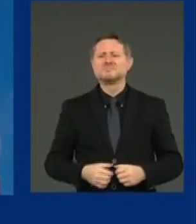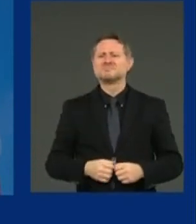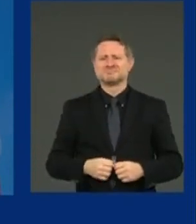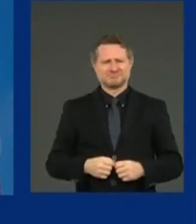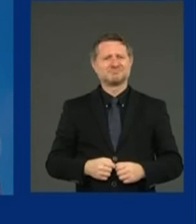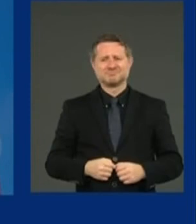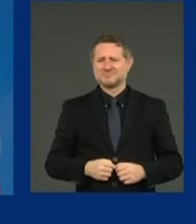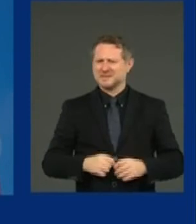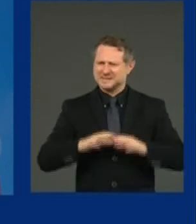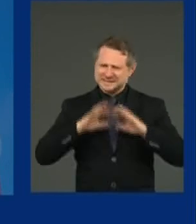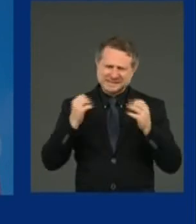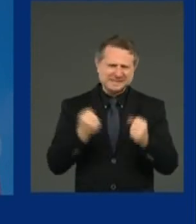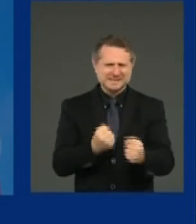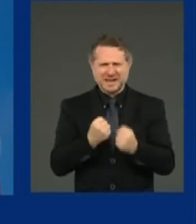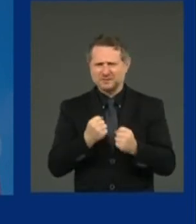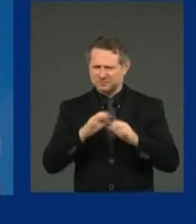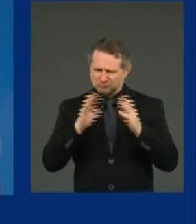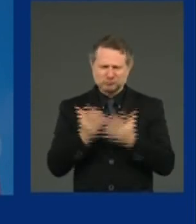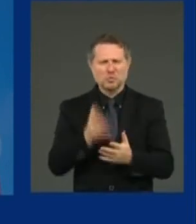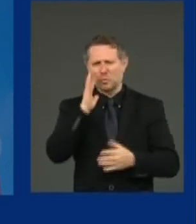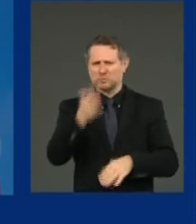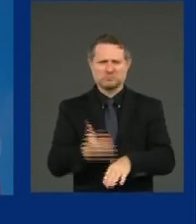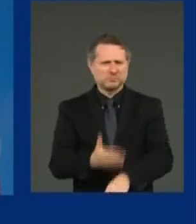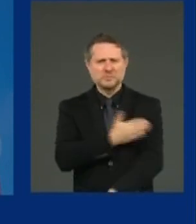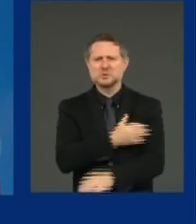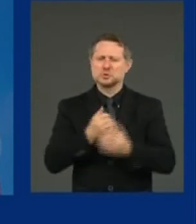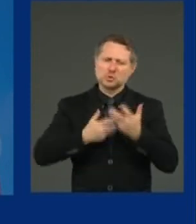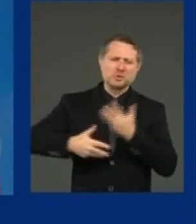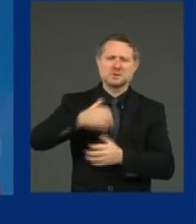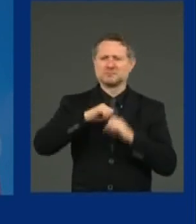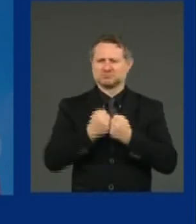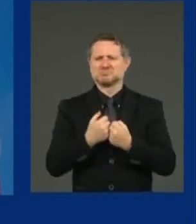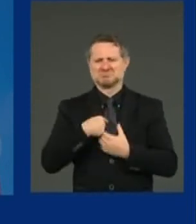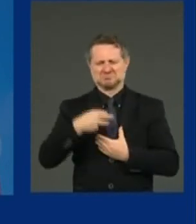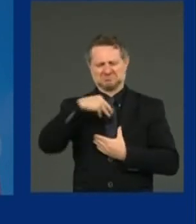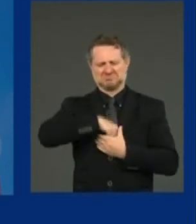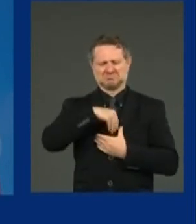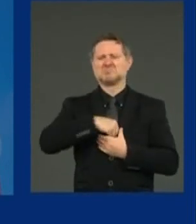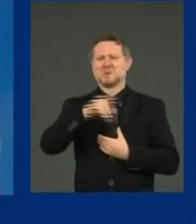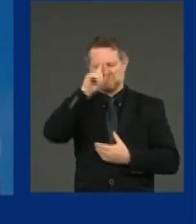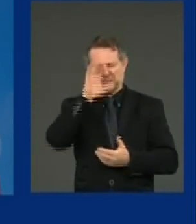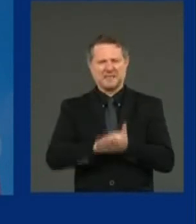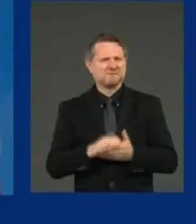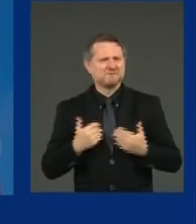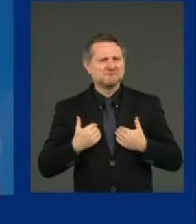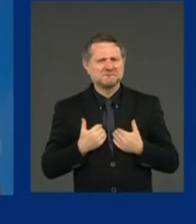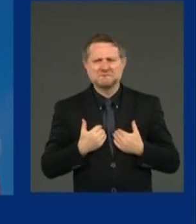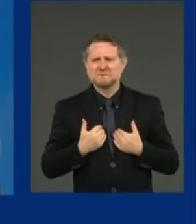WE ARE GOING TO BE BETTER WE ARE GOING TO BE SMARTER AND STRONGER FOR WHAT WE WENT THROUGH. WE ARE GOING TO BE A STRONGER SOCIETY FOR WHAT WE WENT